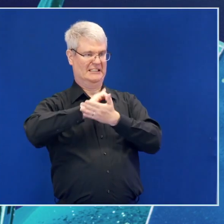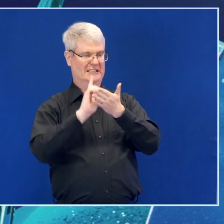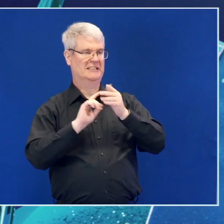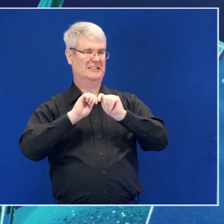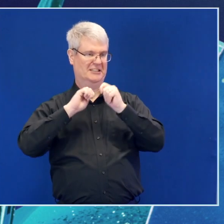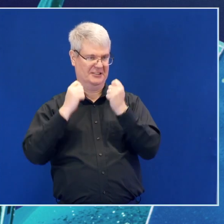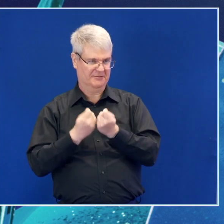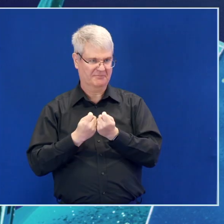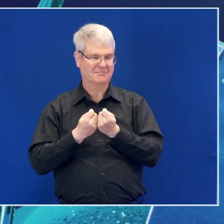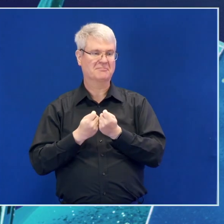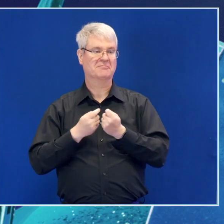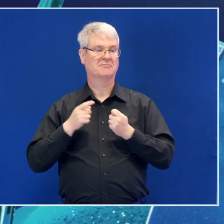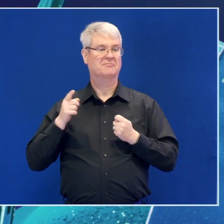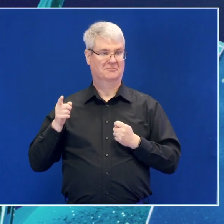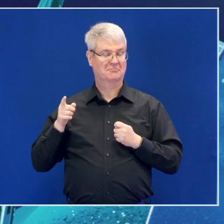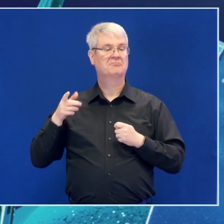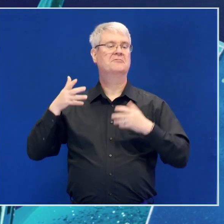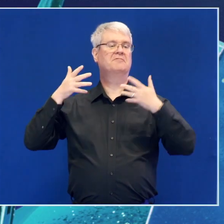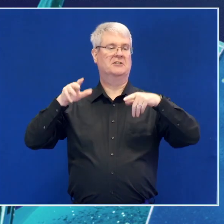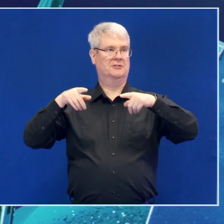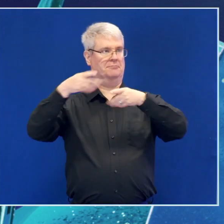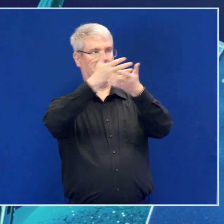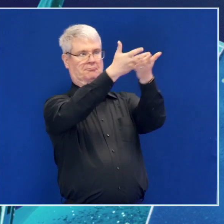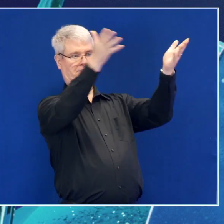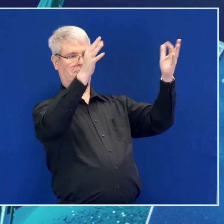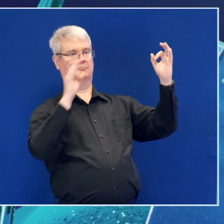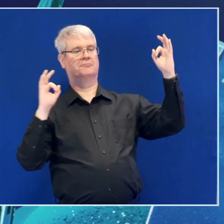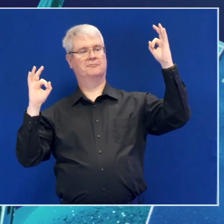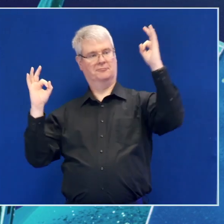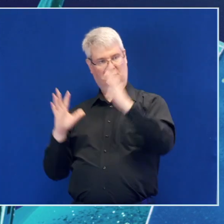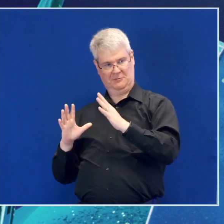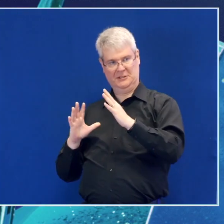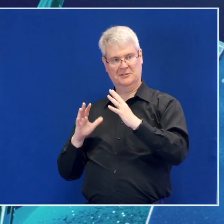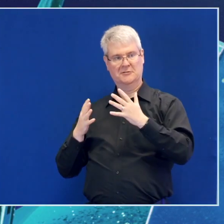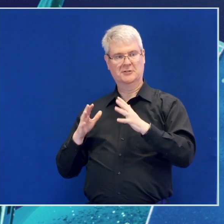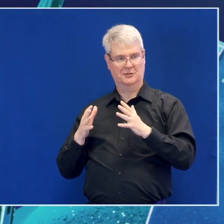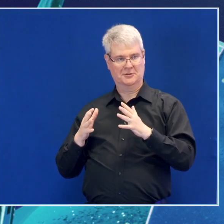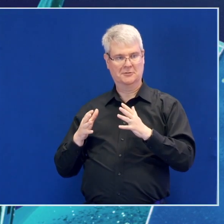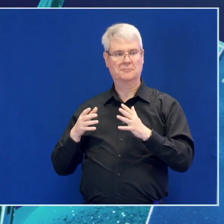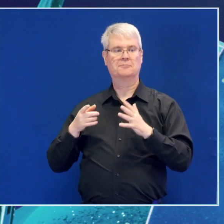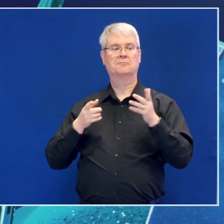from the neurodivergent community and the disability communities and getting it into our products.